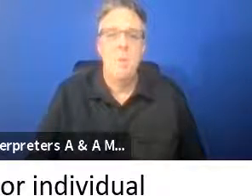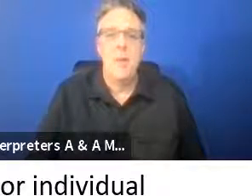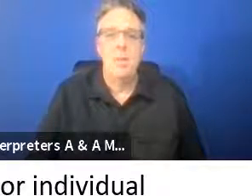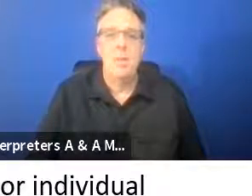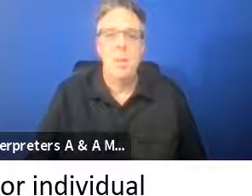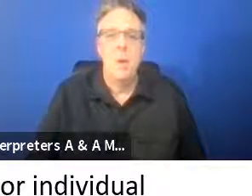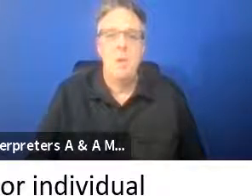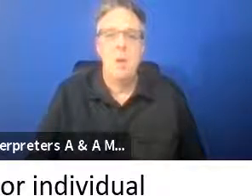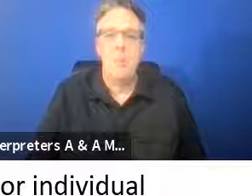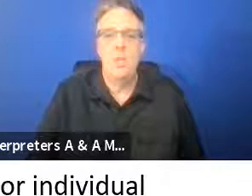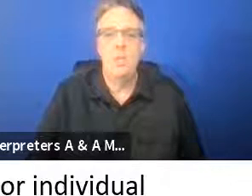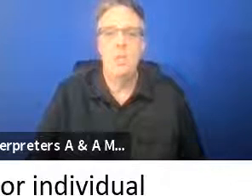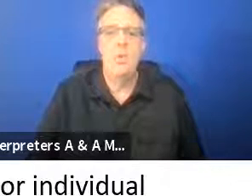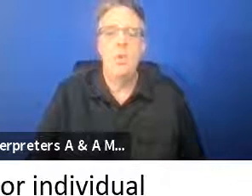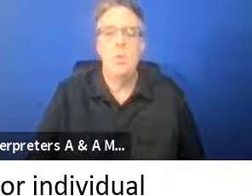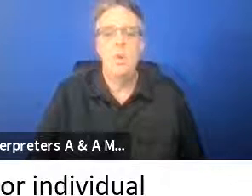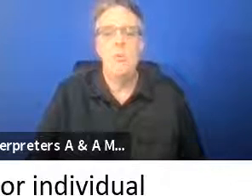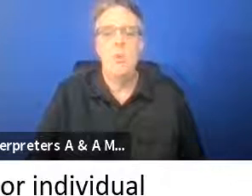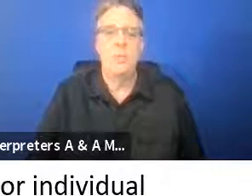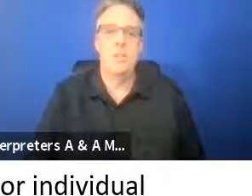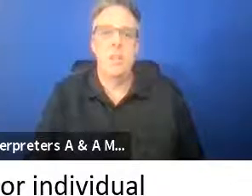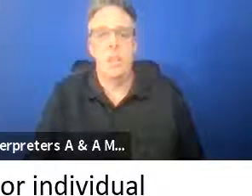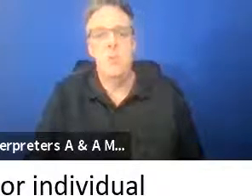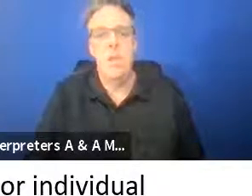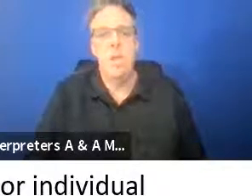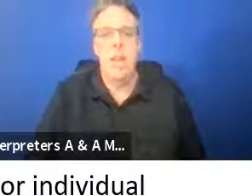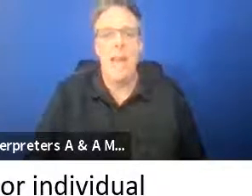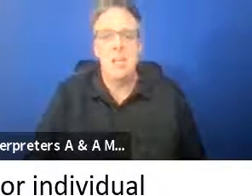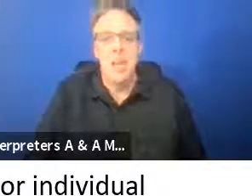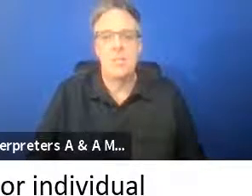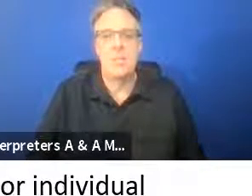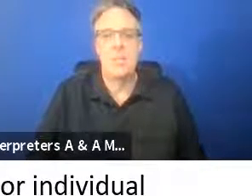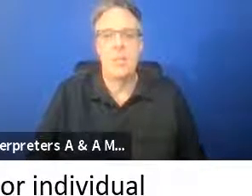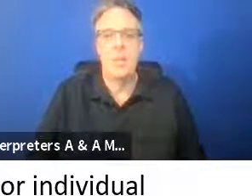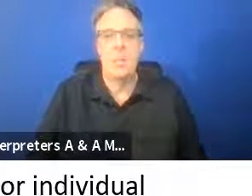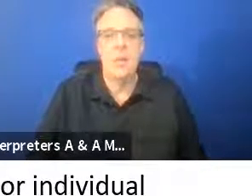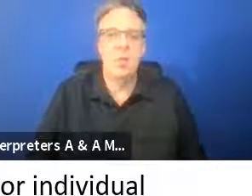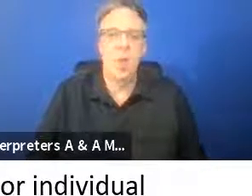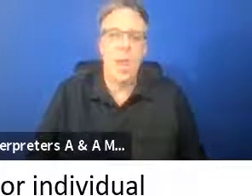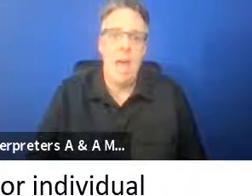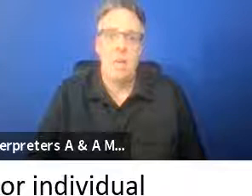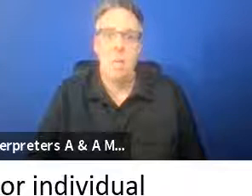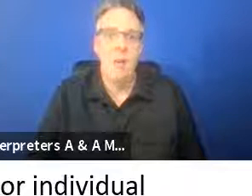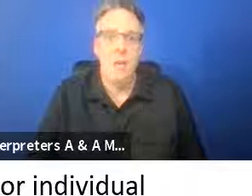Interpreters A & A Medlock: But that should not be something to remove the access the communication access because you're looking at the budget.